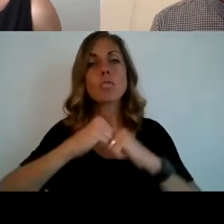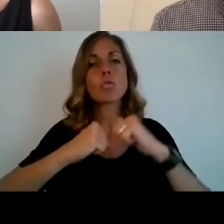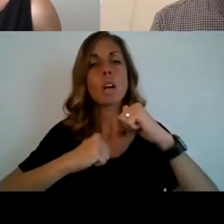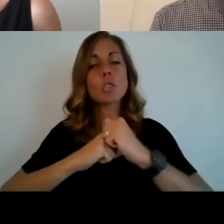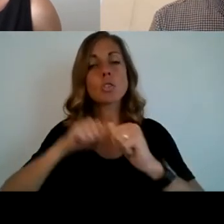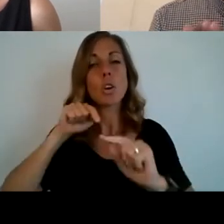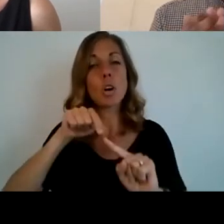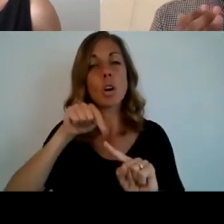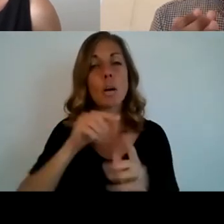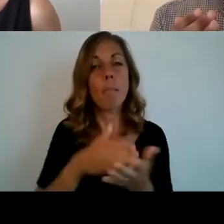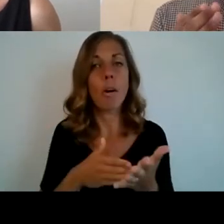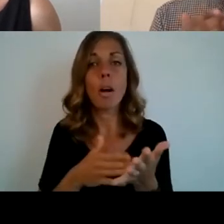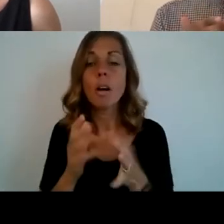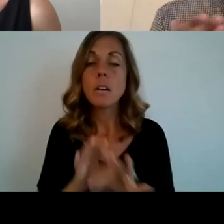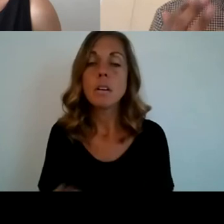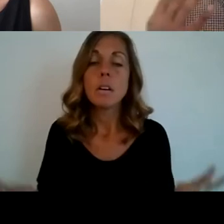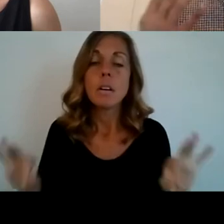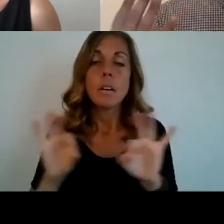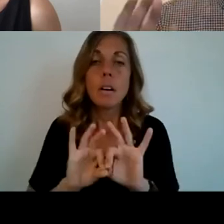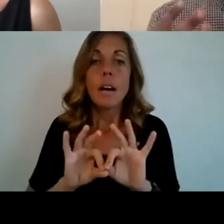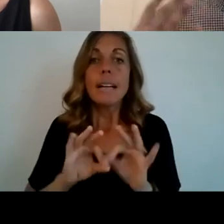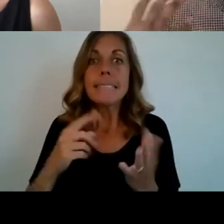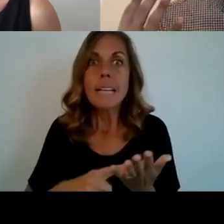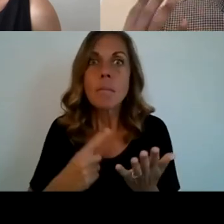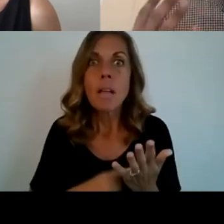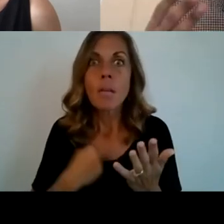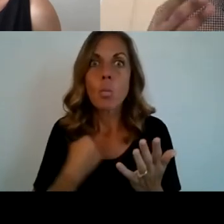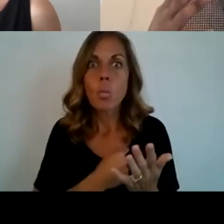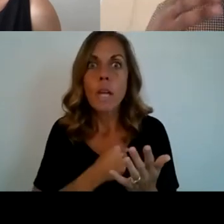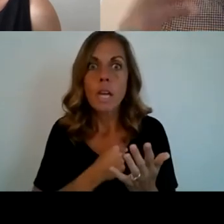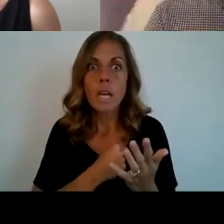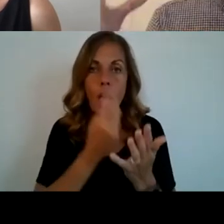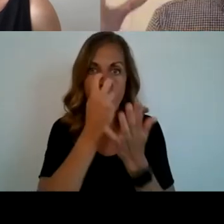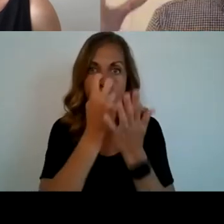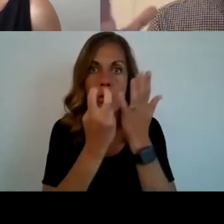And oftentimes we get we get so consumed and lost in like a lot of the challenges that